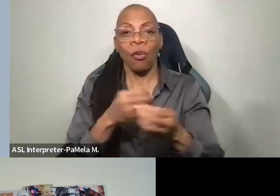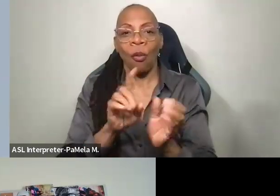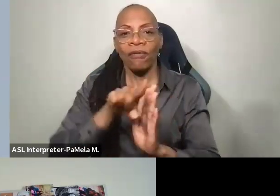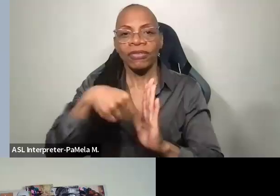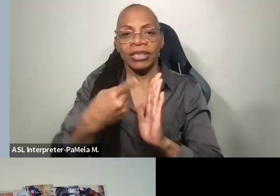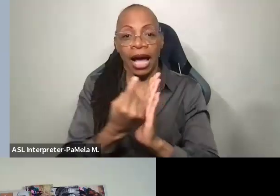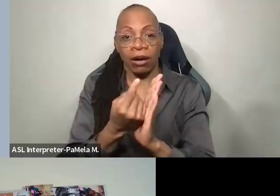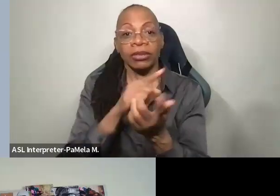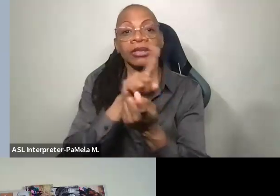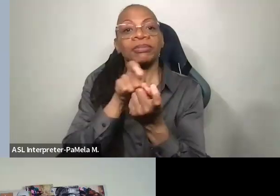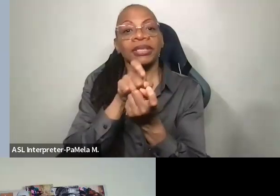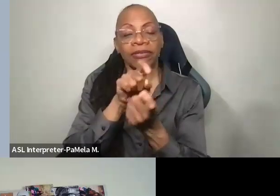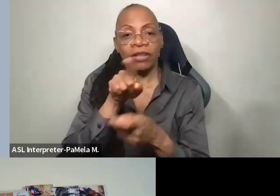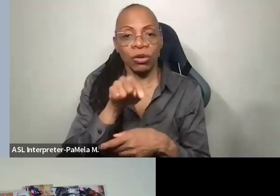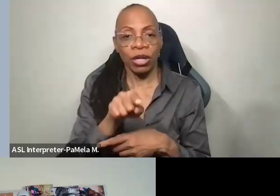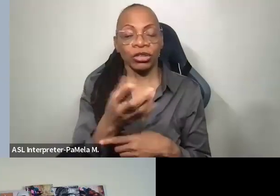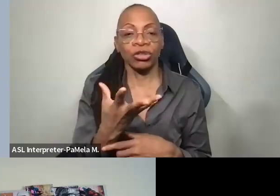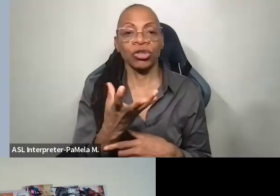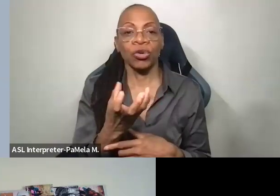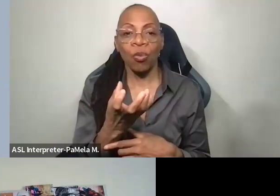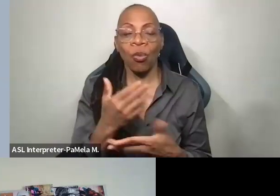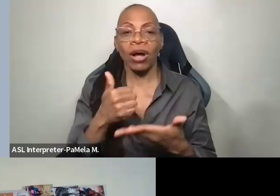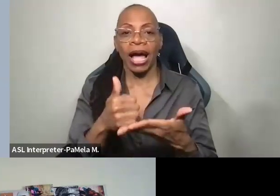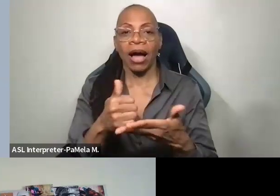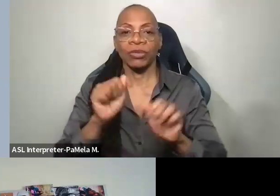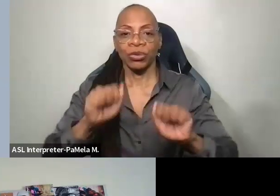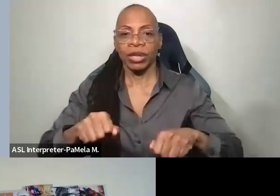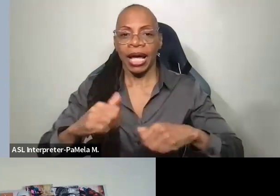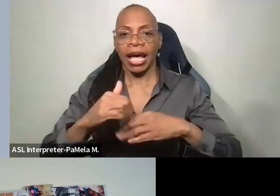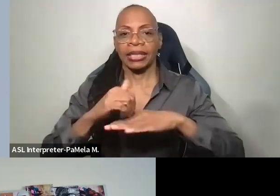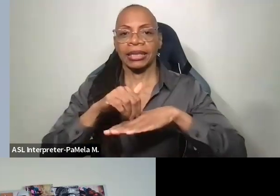that you want help with you can email us pathpdx@prainc.com.